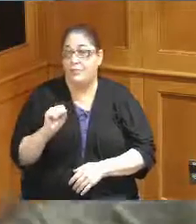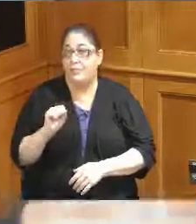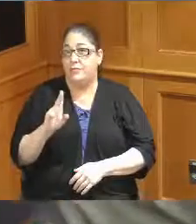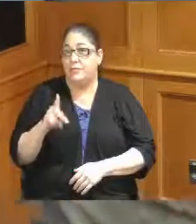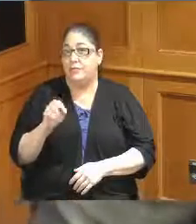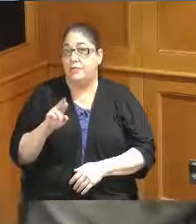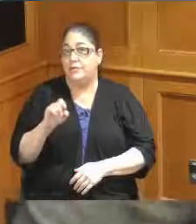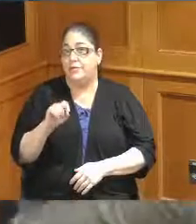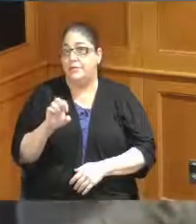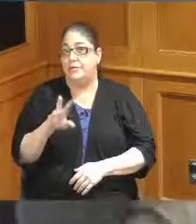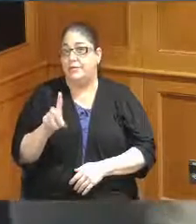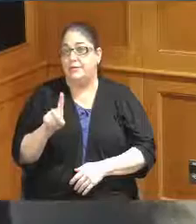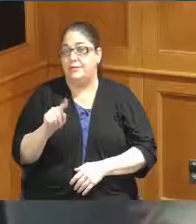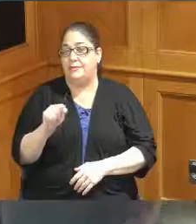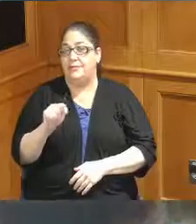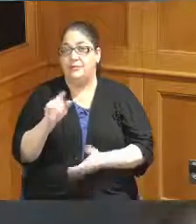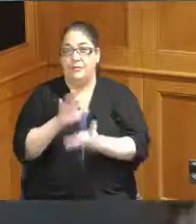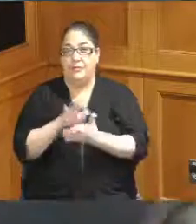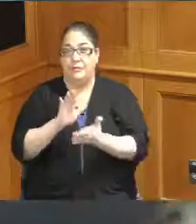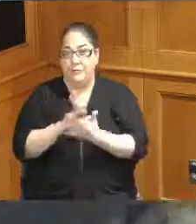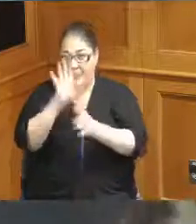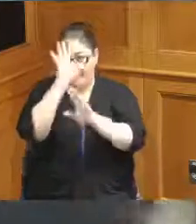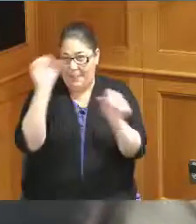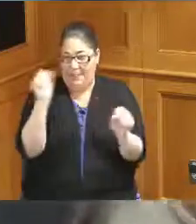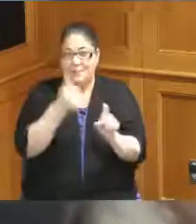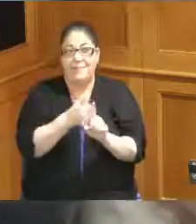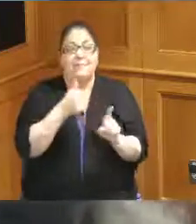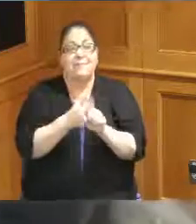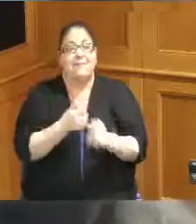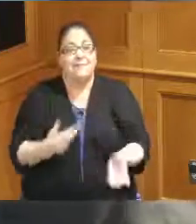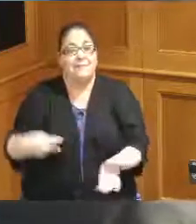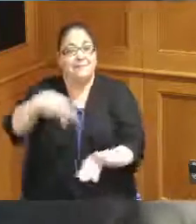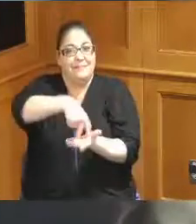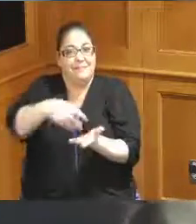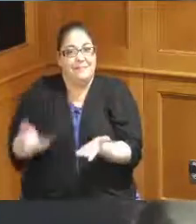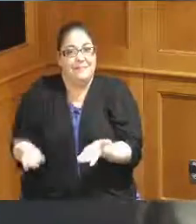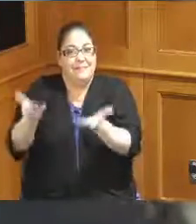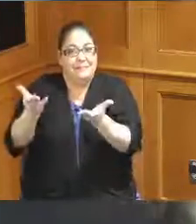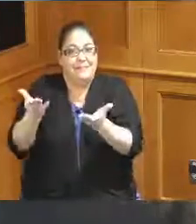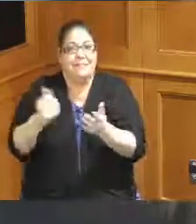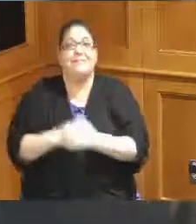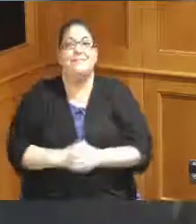stand on up he's talking about he's gonna retire I might have to stop him we can't we can't have him